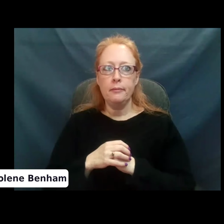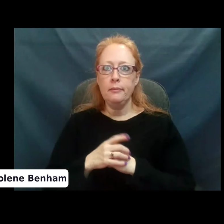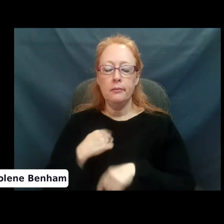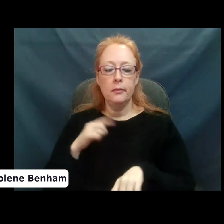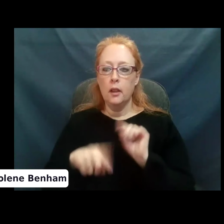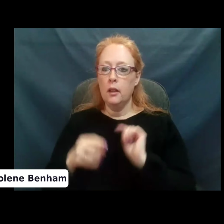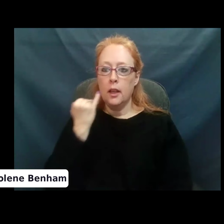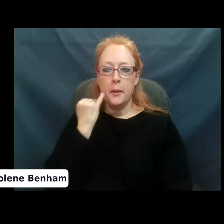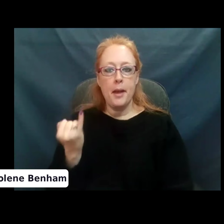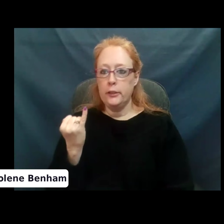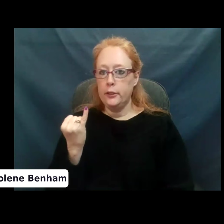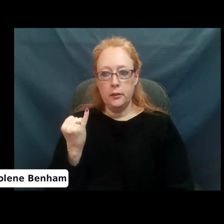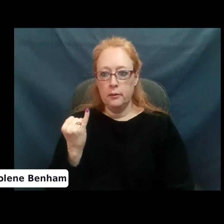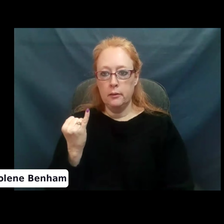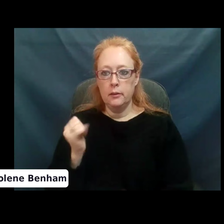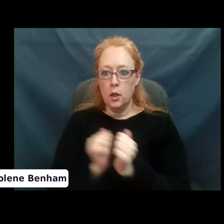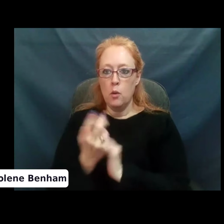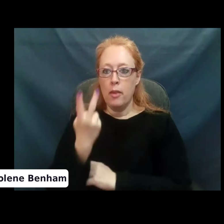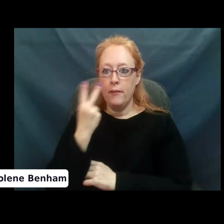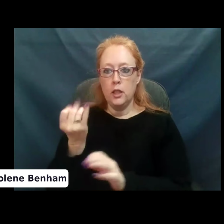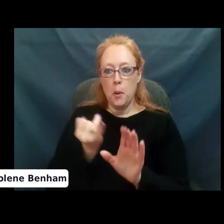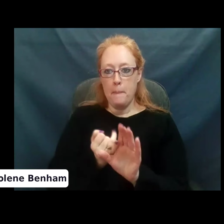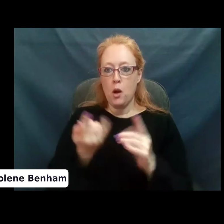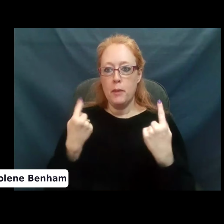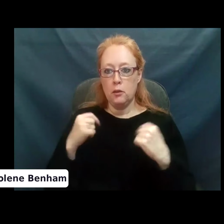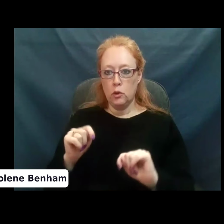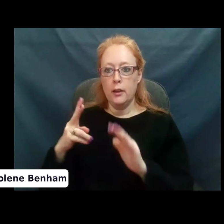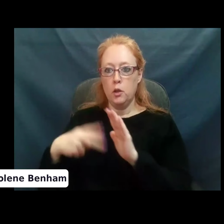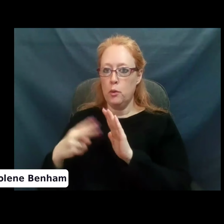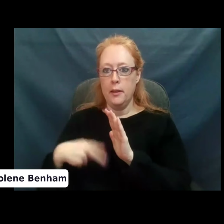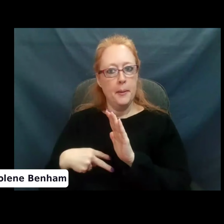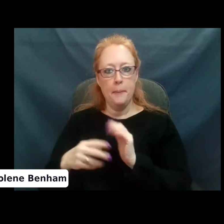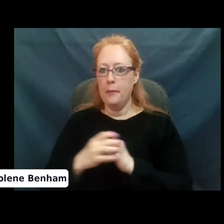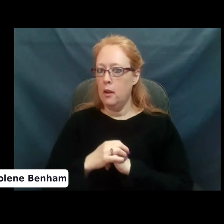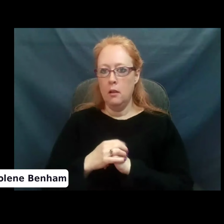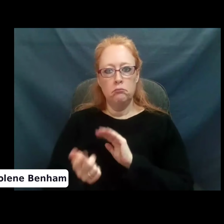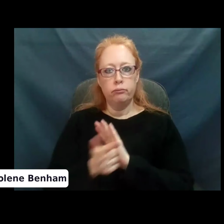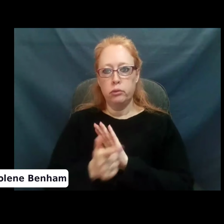I have excellent vision and in low light I would not be able to interpret those card faces very well.